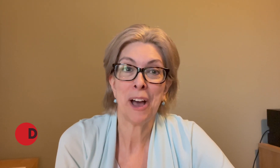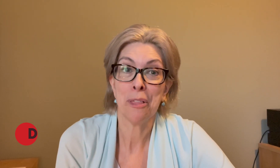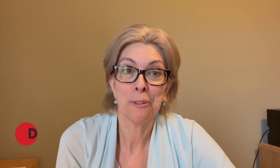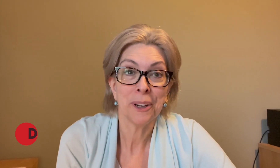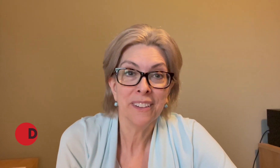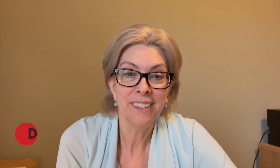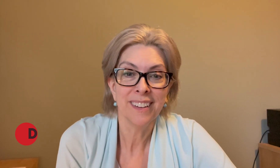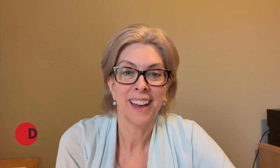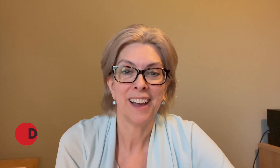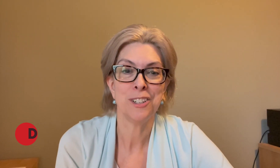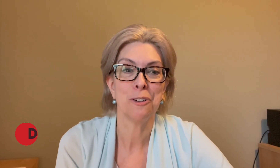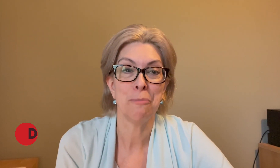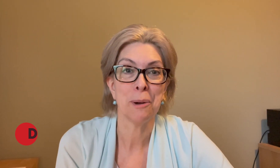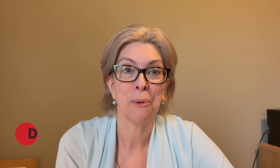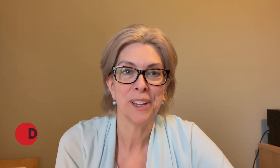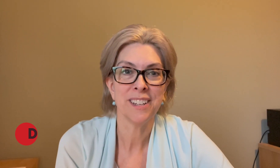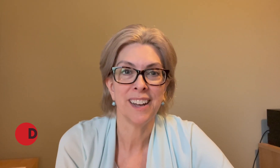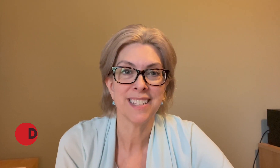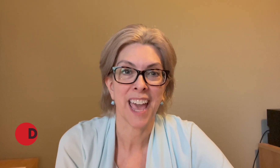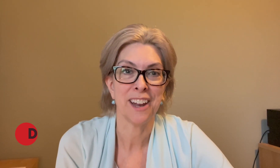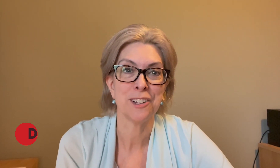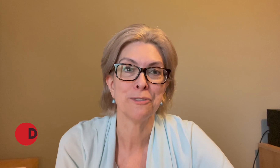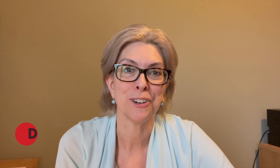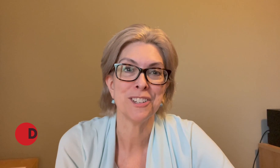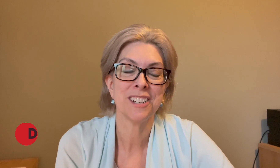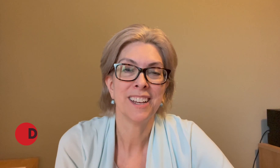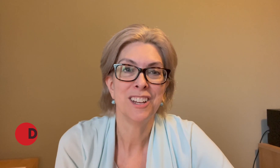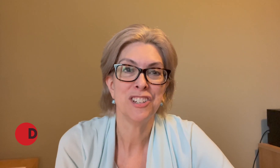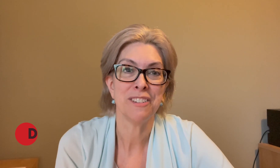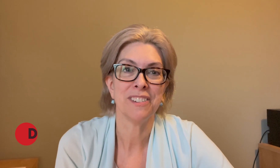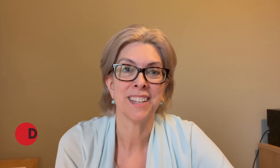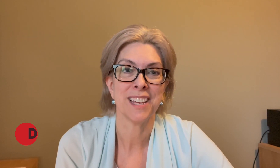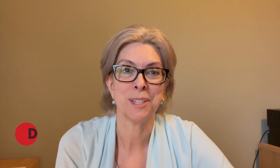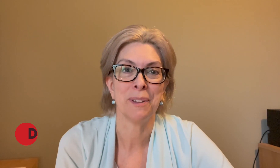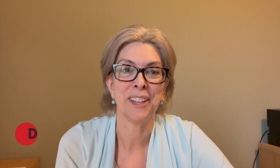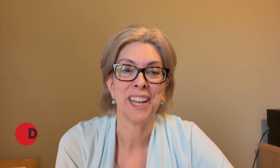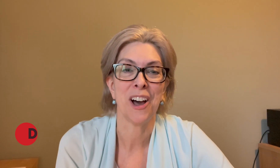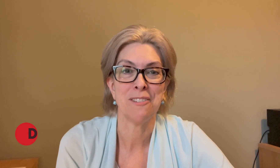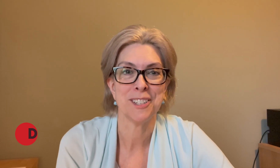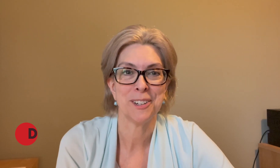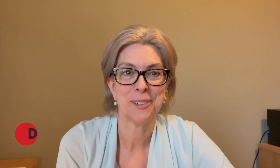I am now thrilled to have been appointed as Canada's first chief accessibility officer.